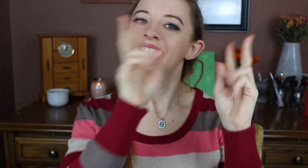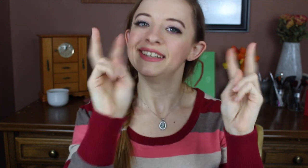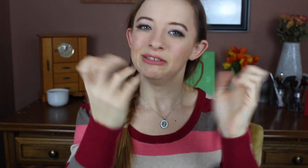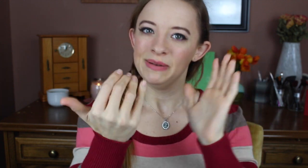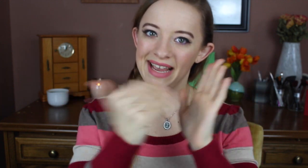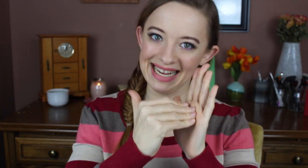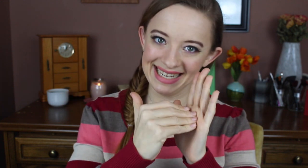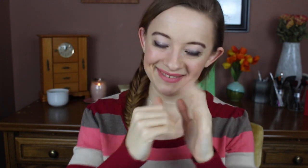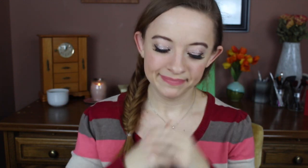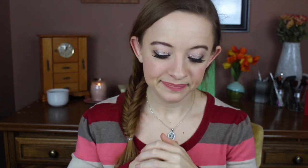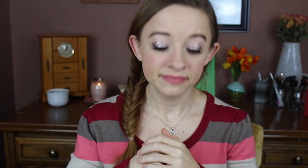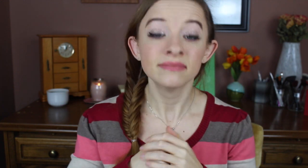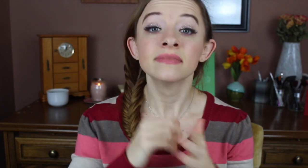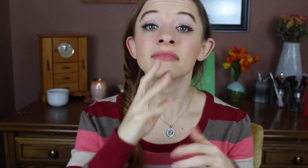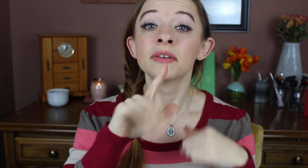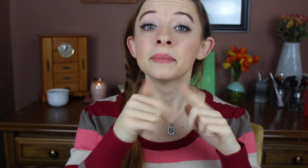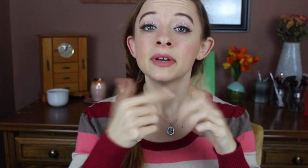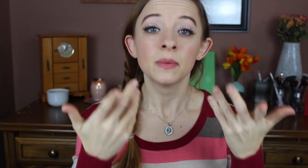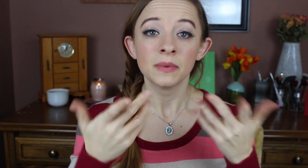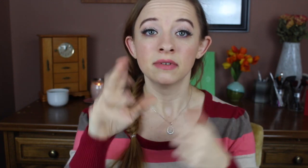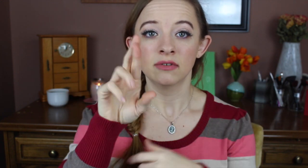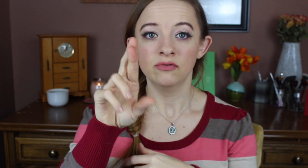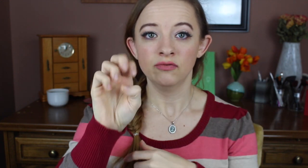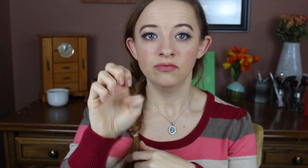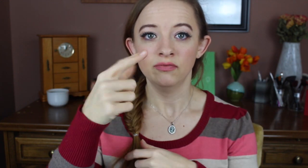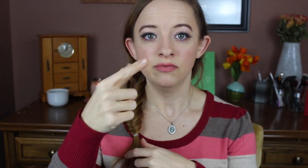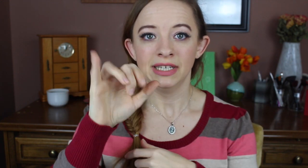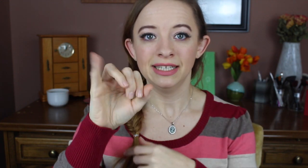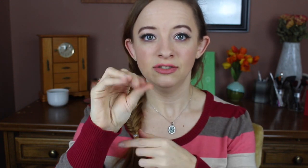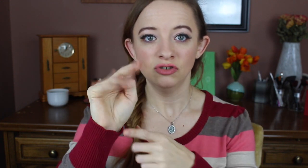thing so I wanted to approach the subject again. So what I'm going to be talking about